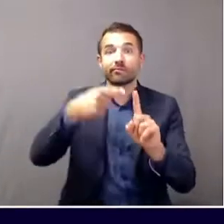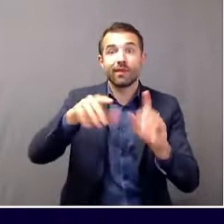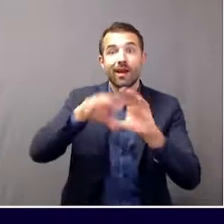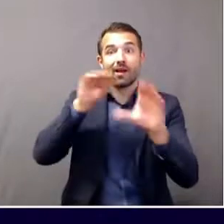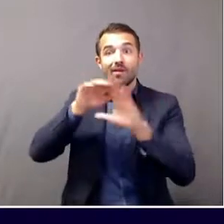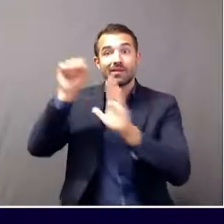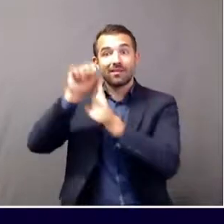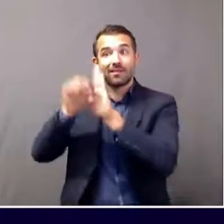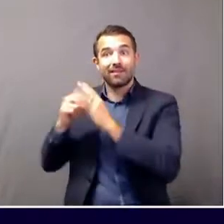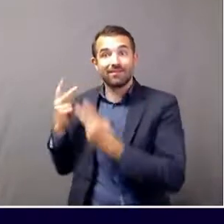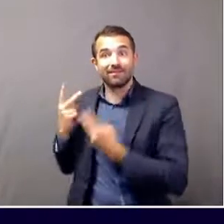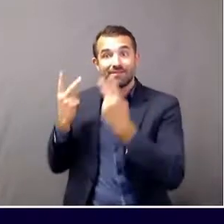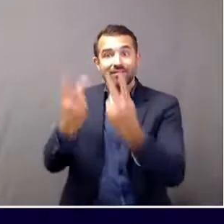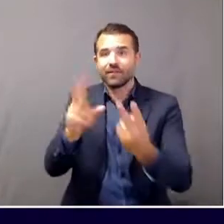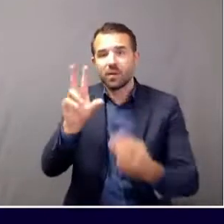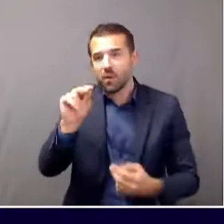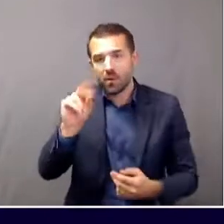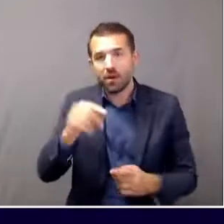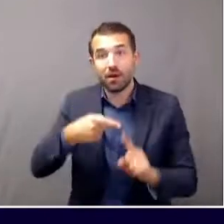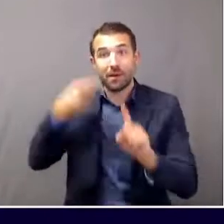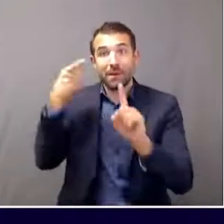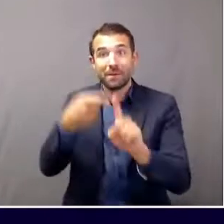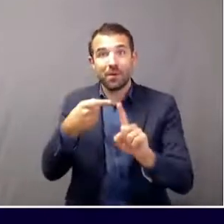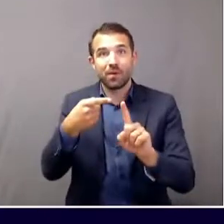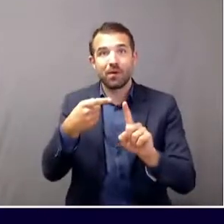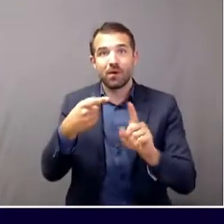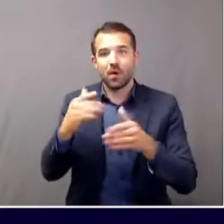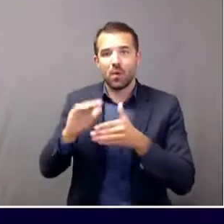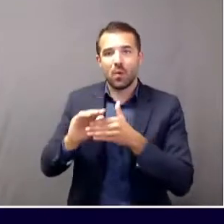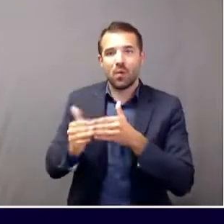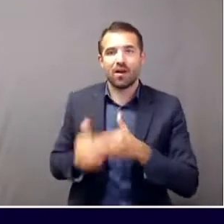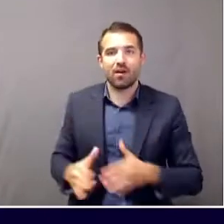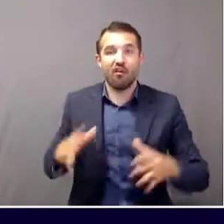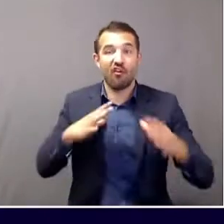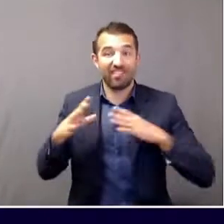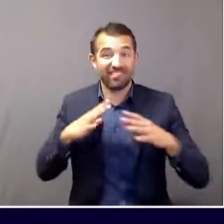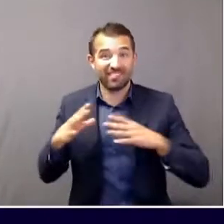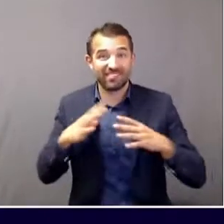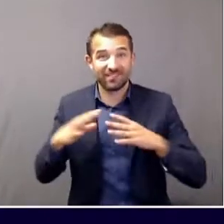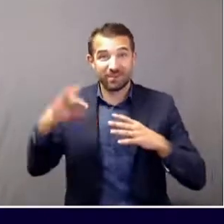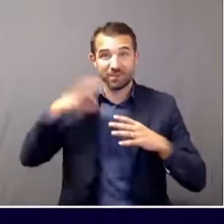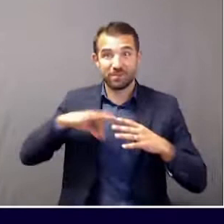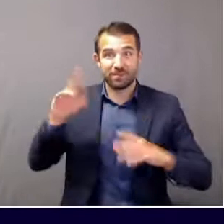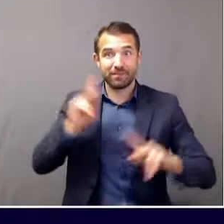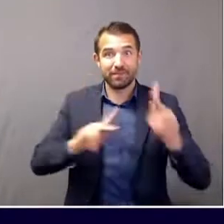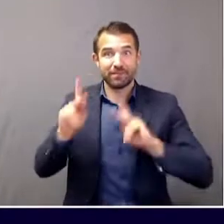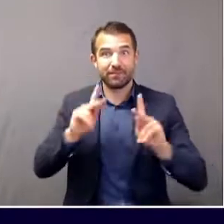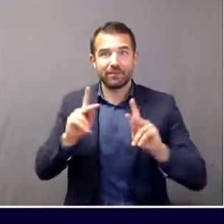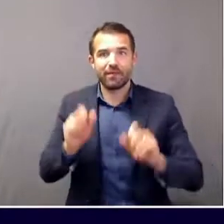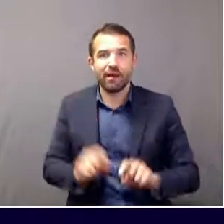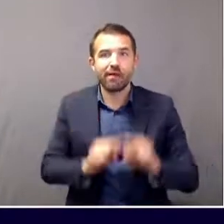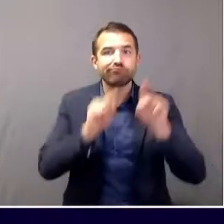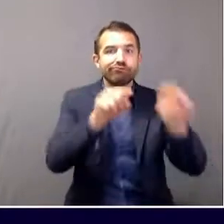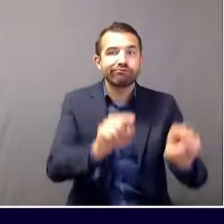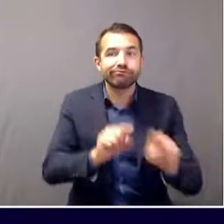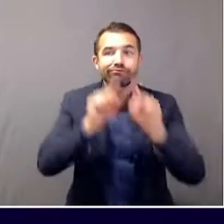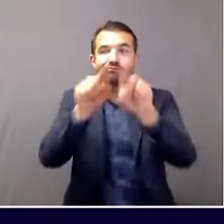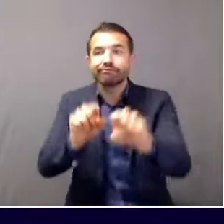for example during weekends over holidays individuals in Maine